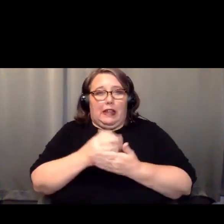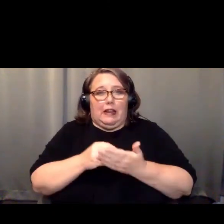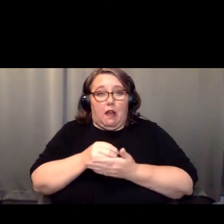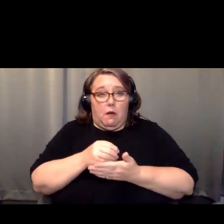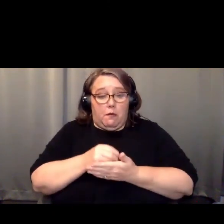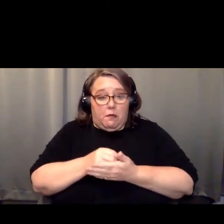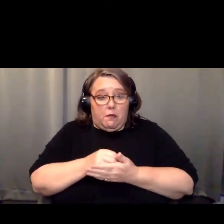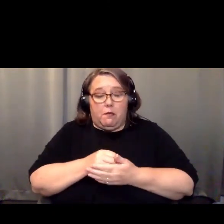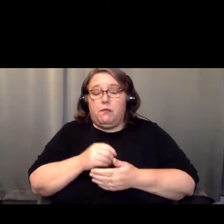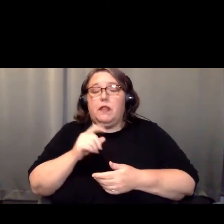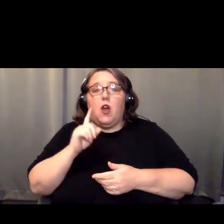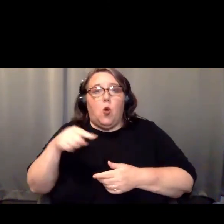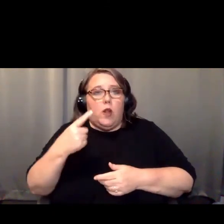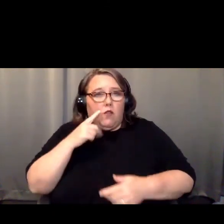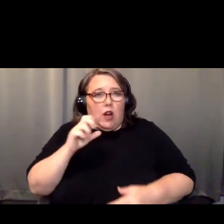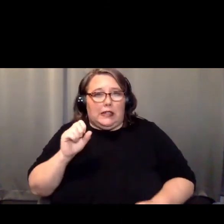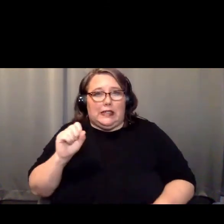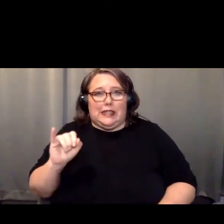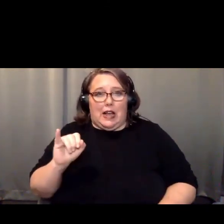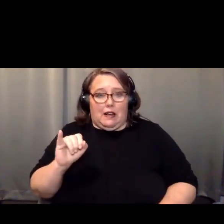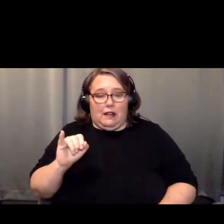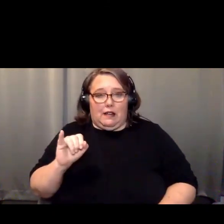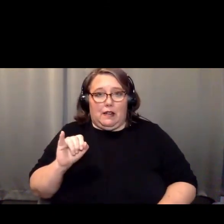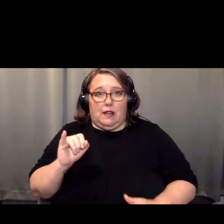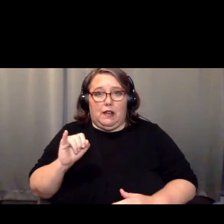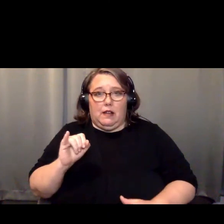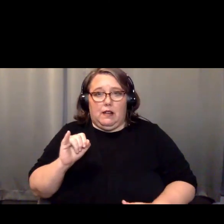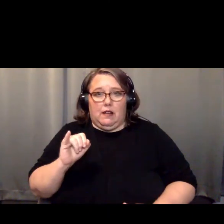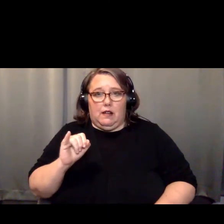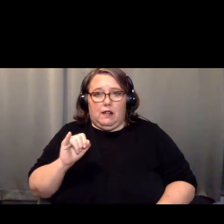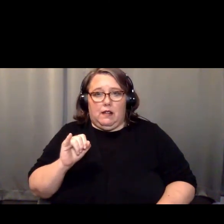So, only for SSI, but the income limits